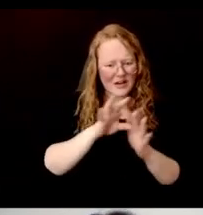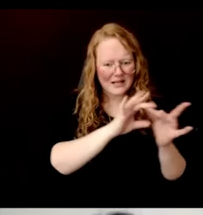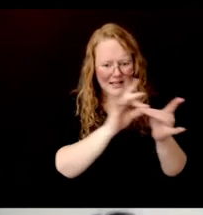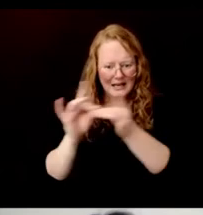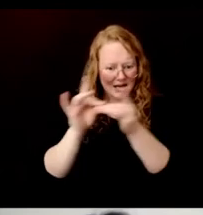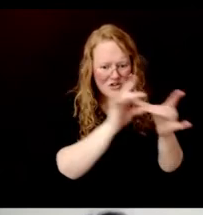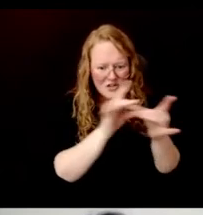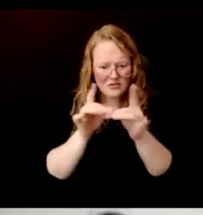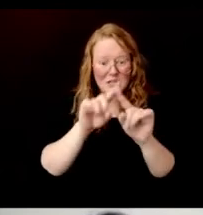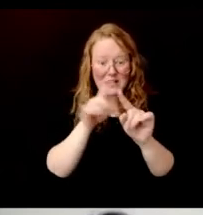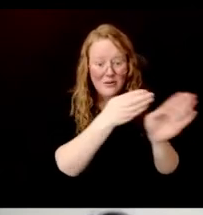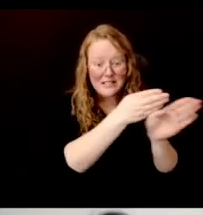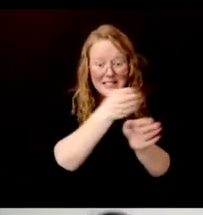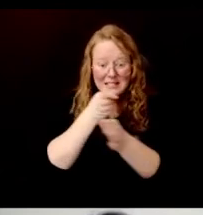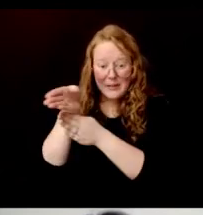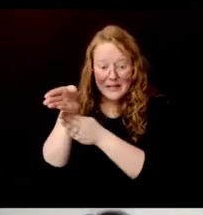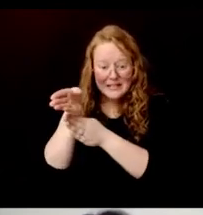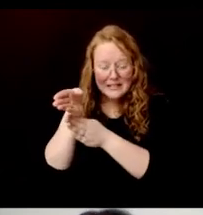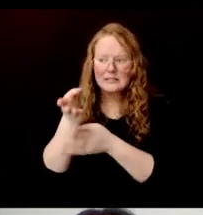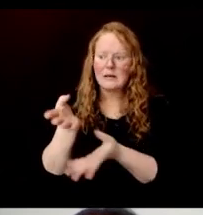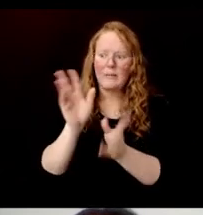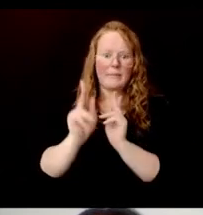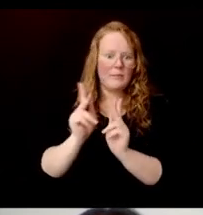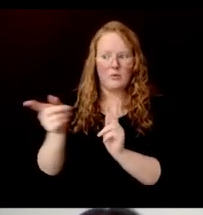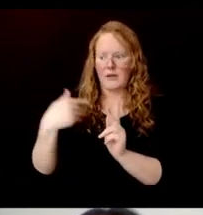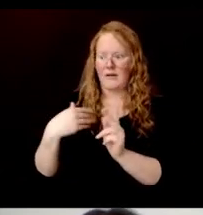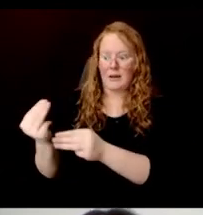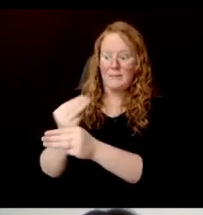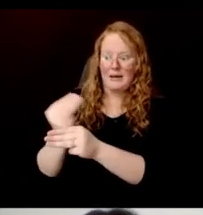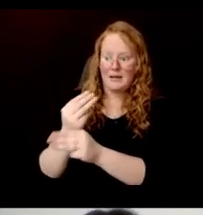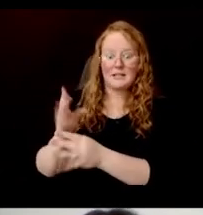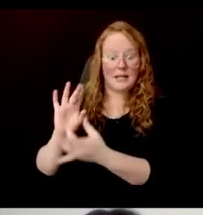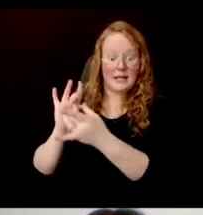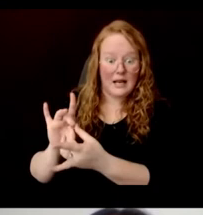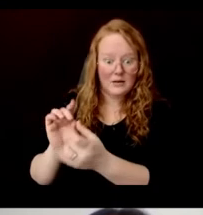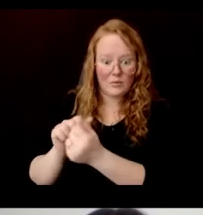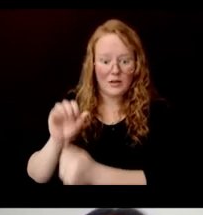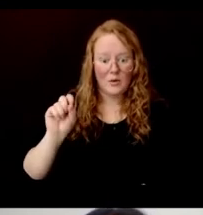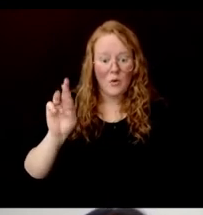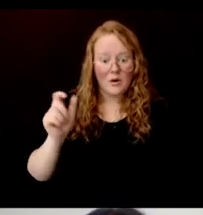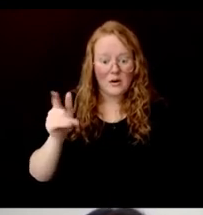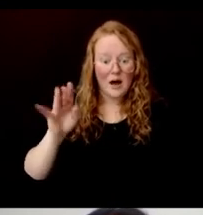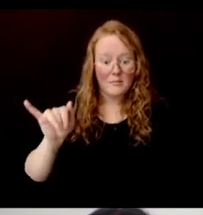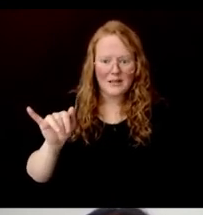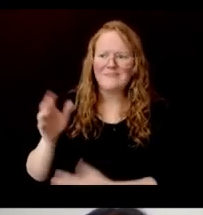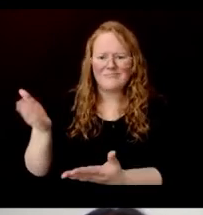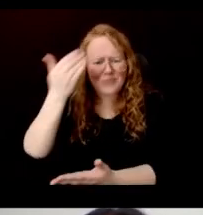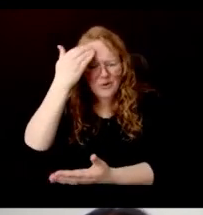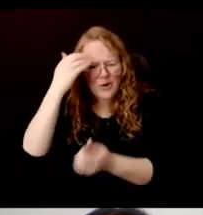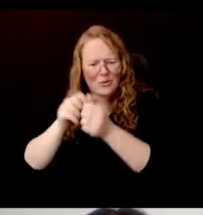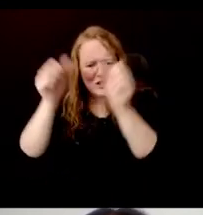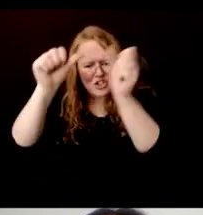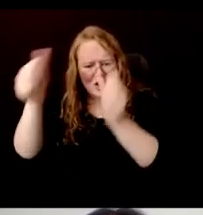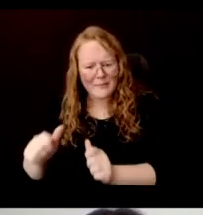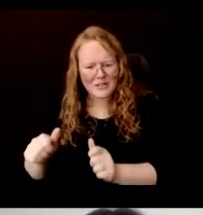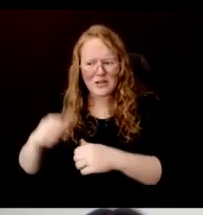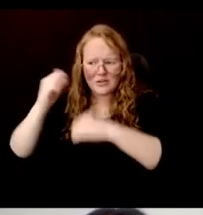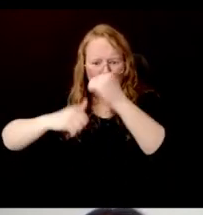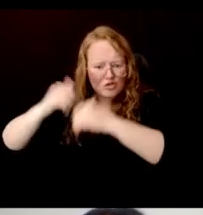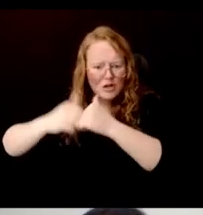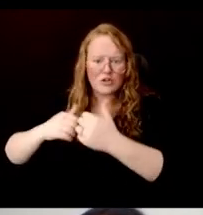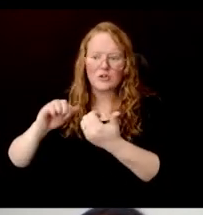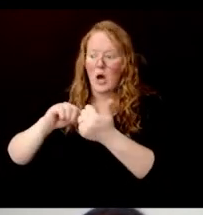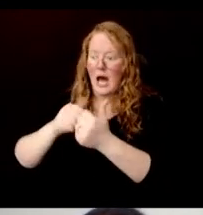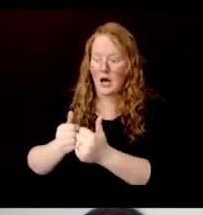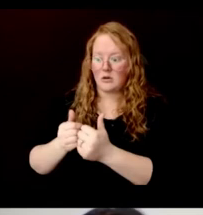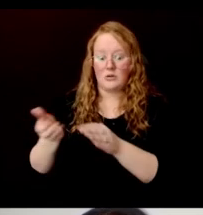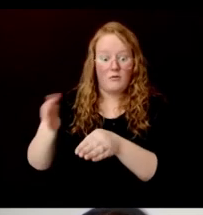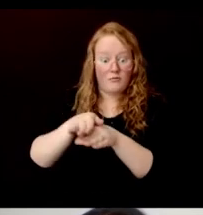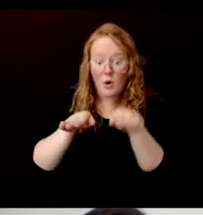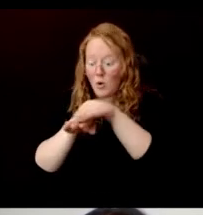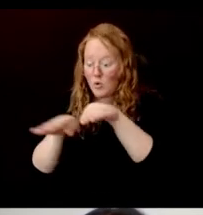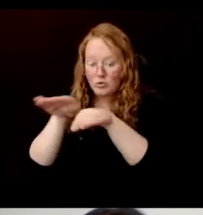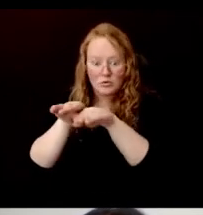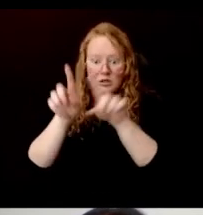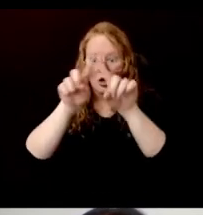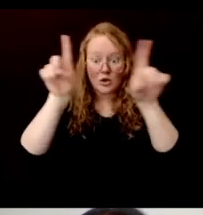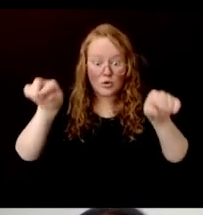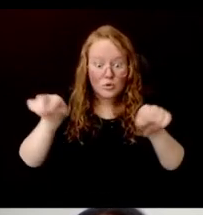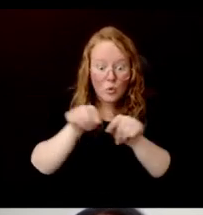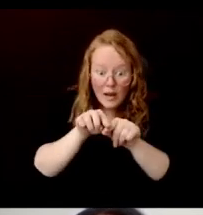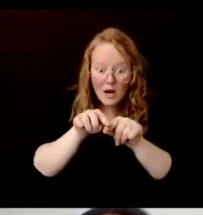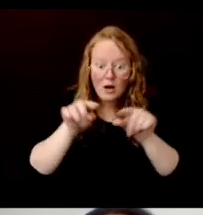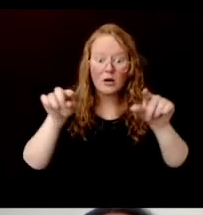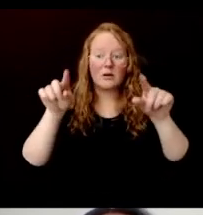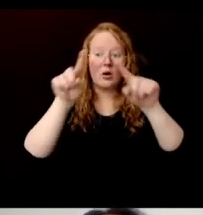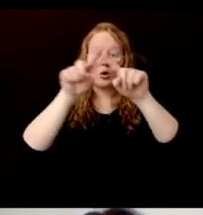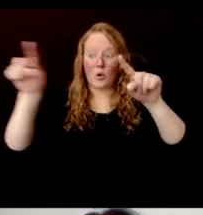There are people who have connected mathematics with origami. That has been apparent through the geometry of the structure of how you orient your folds on a square or rectangle or whatever shape you are using.